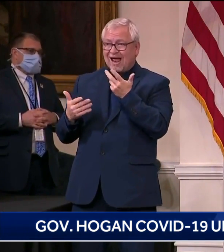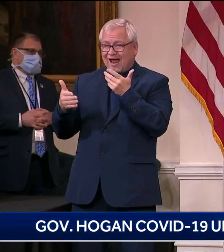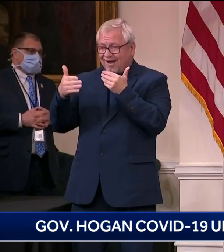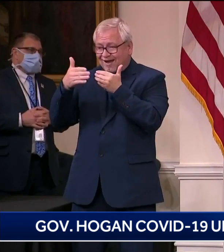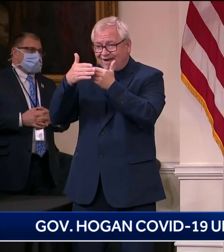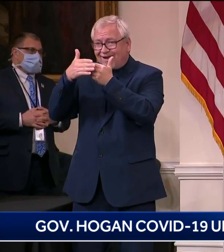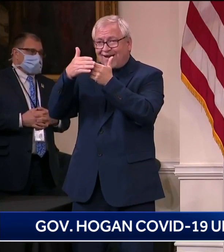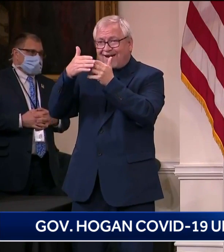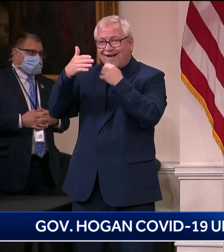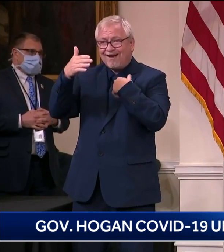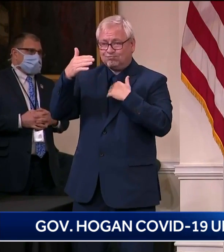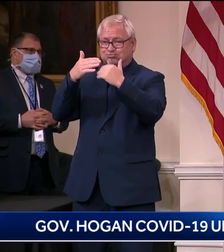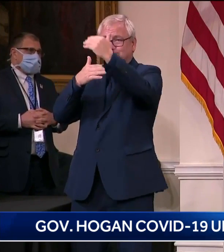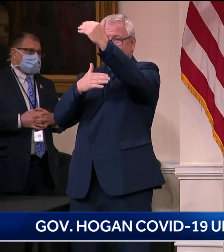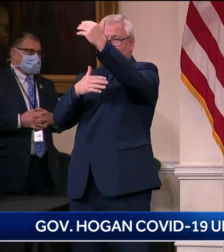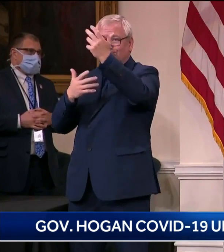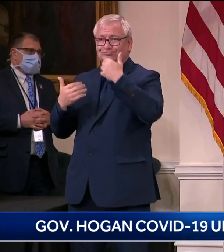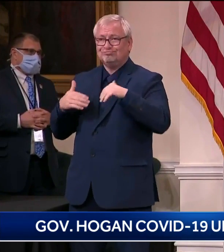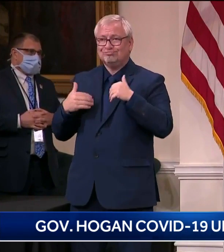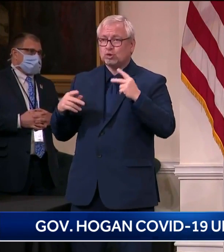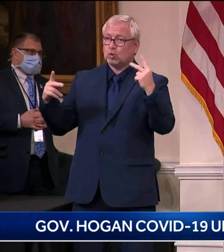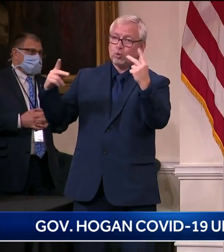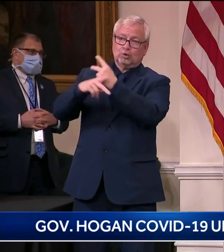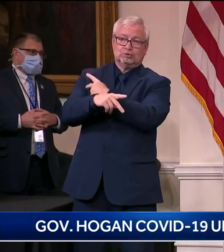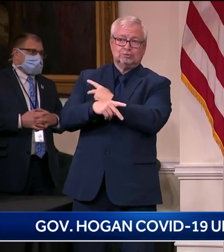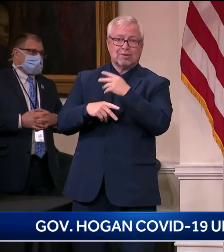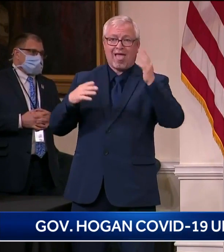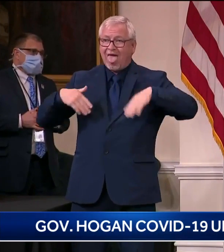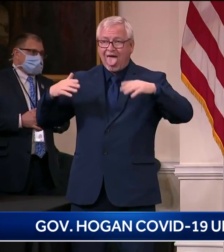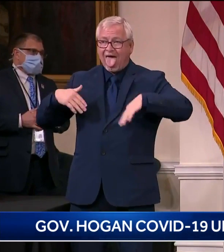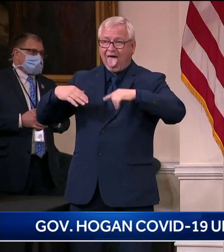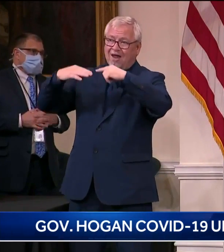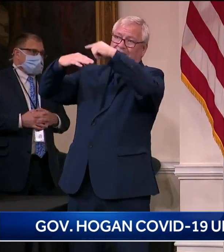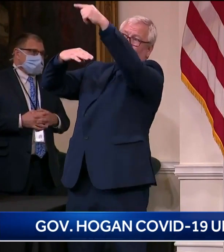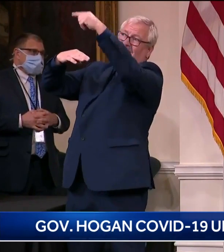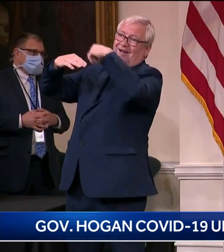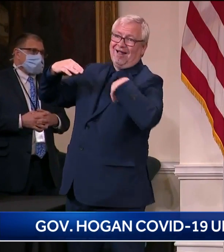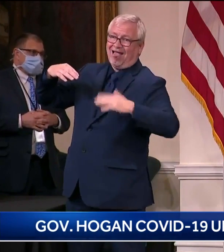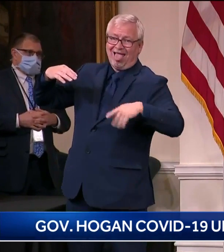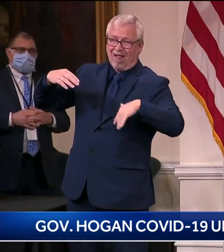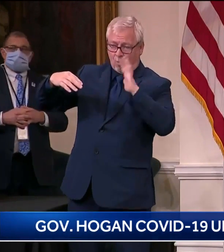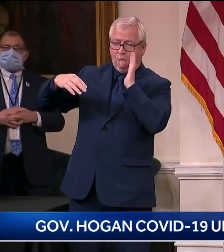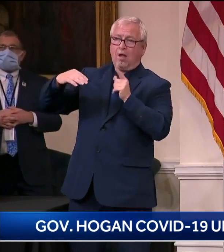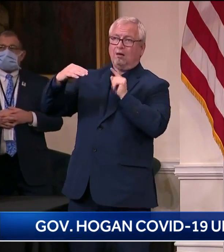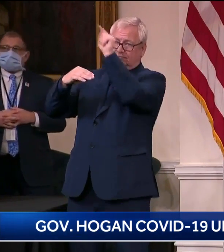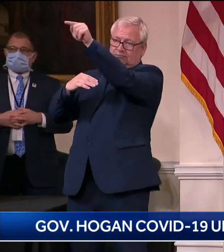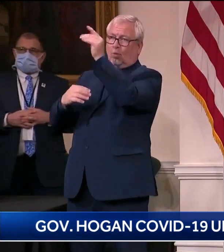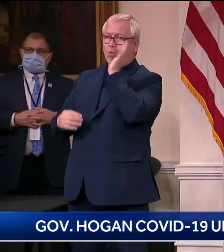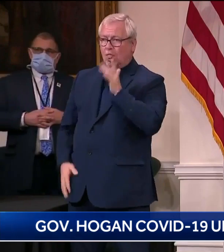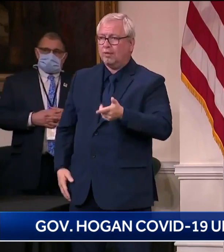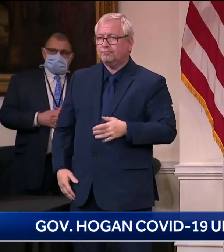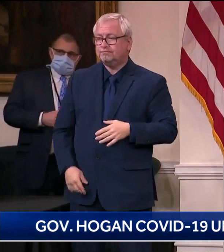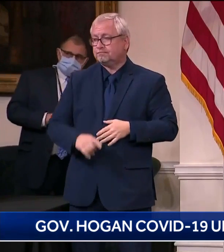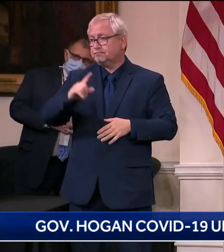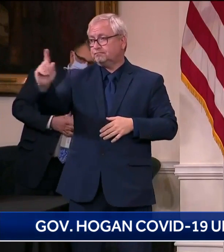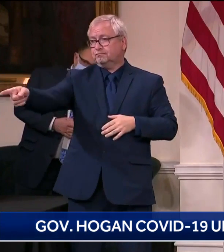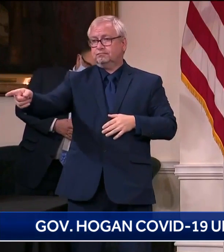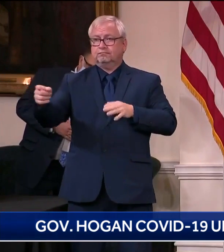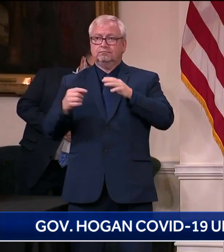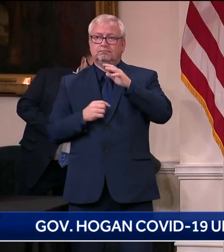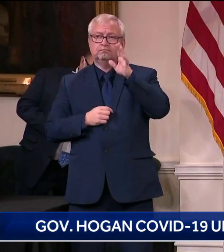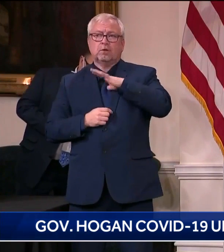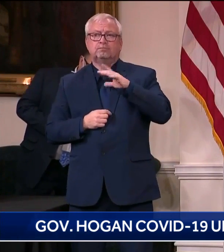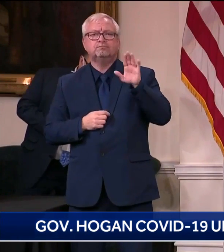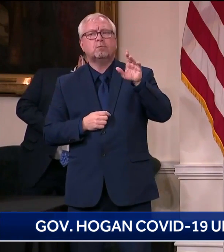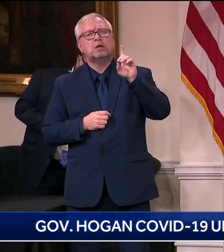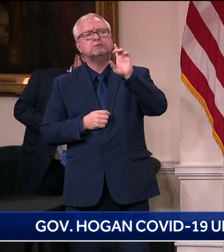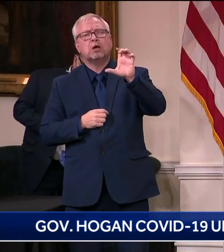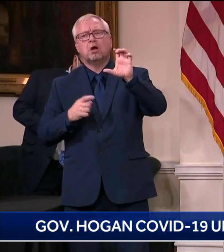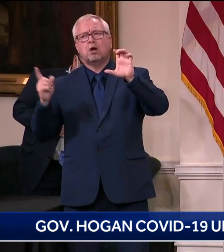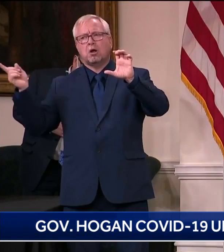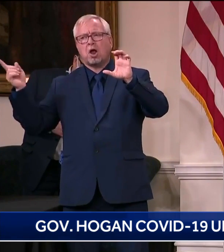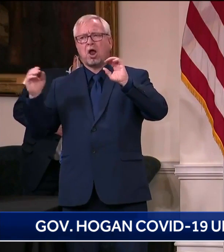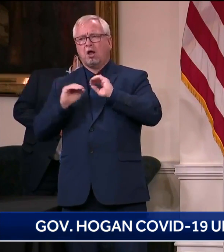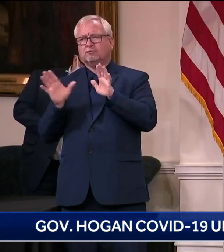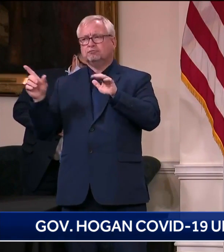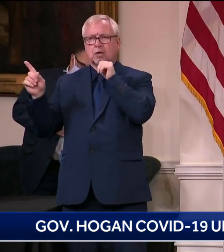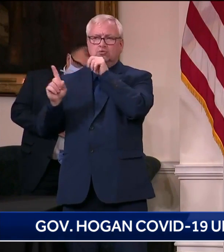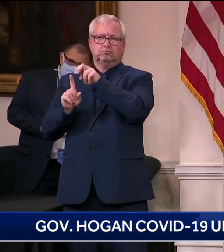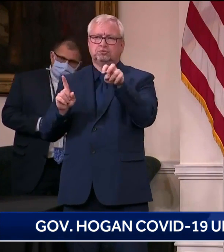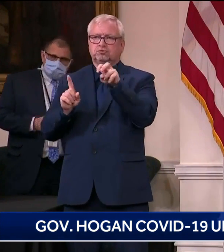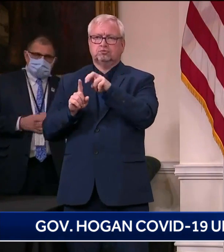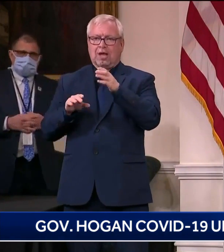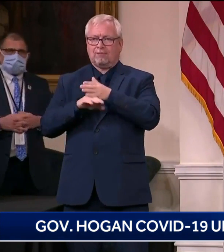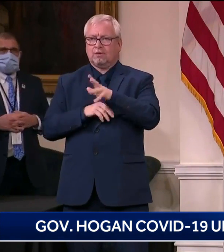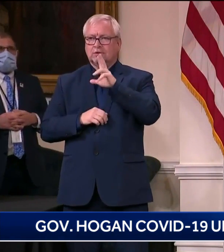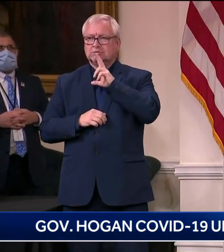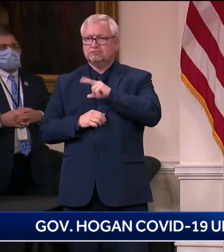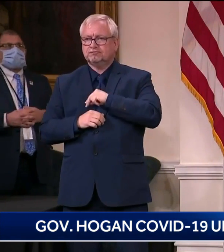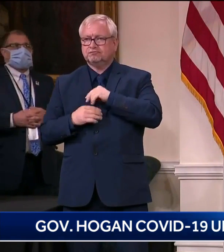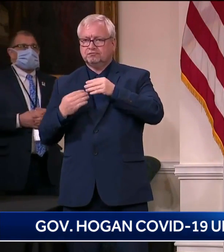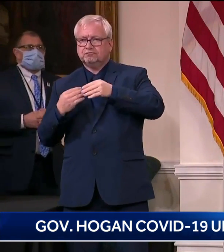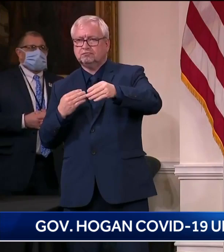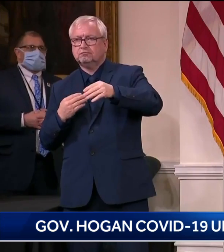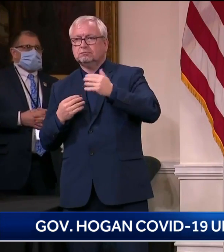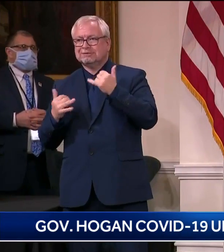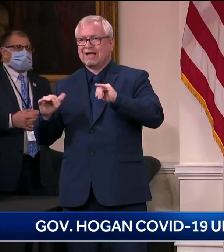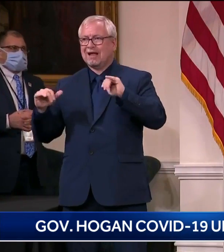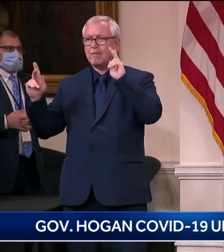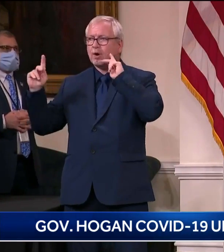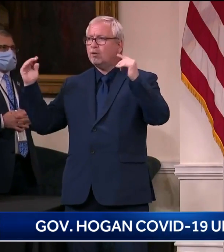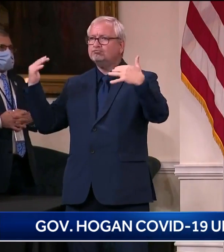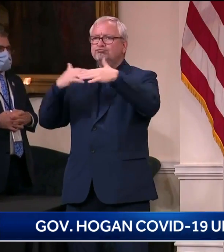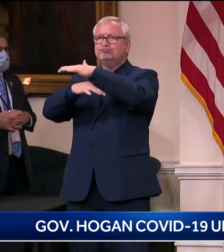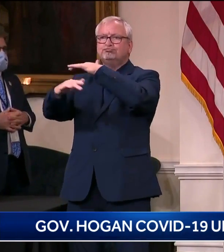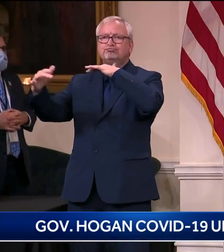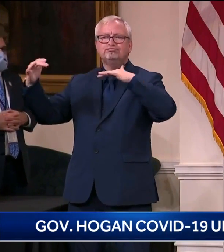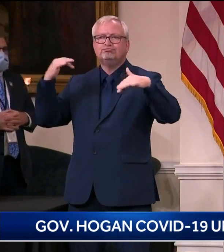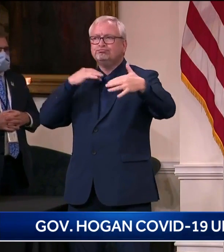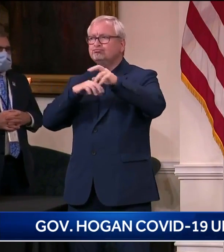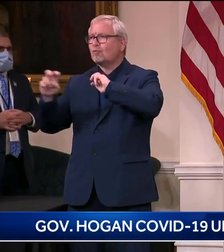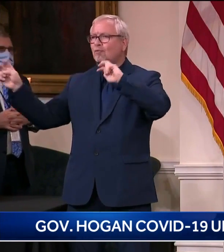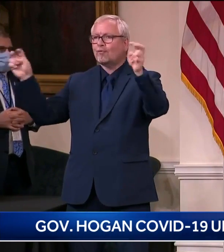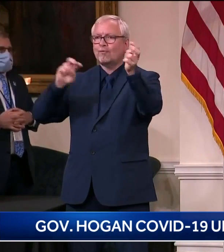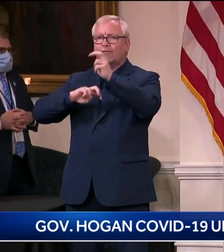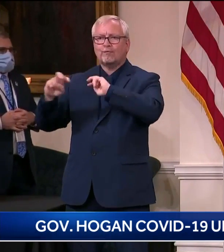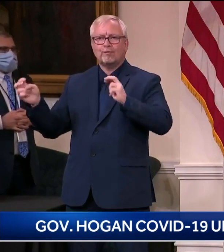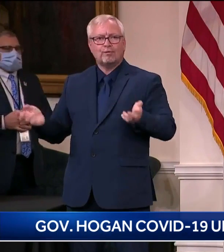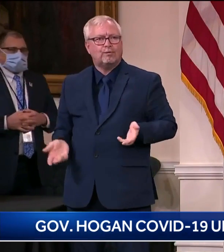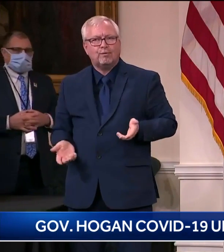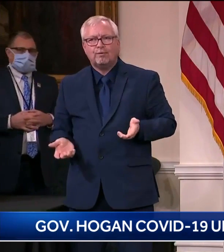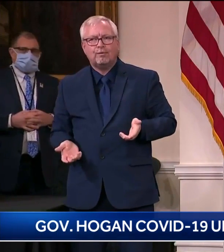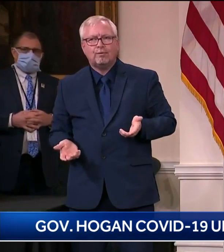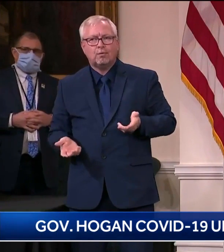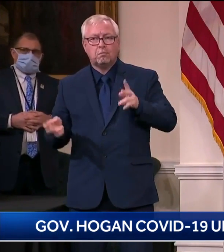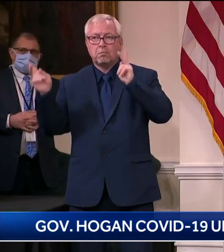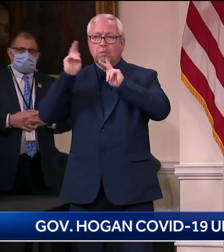MOST OF THE EDUCATED PROJECTIONS SAY WE ARE NOT NEAR THE PEAK YET, AND THE WORST PART OF THIS CRISIS IS STILL AHEAD OF US OVER THE NEXT MONTH OR TWO.